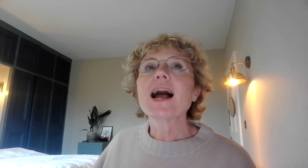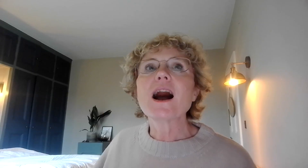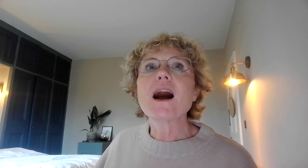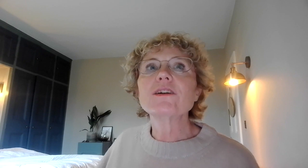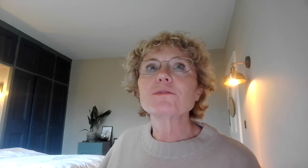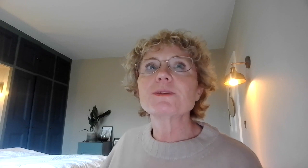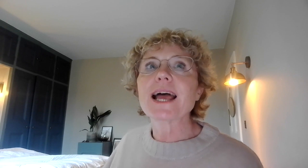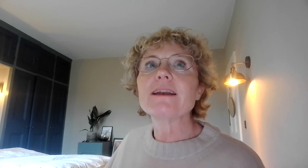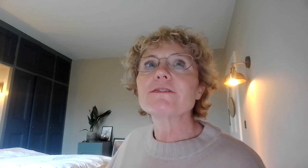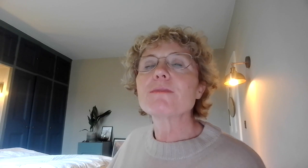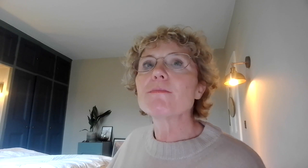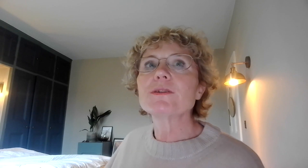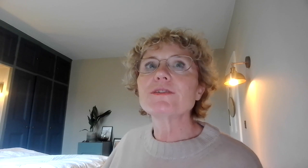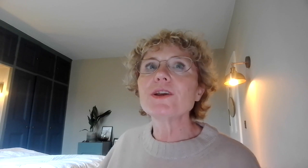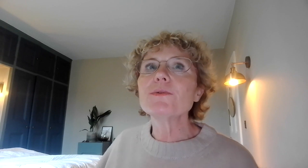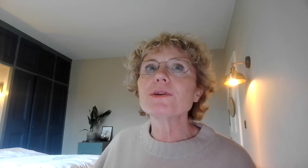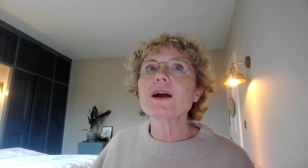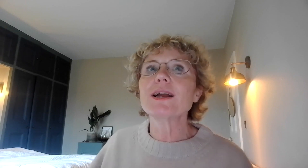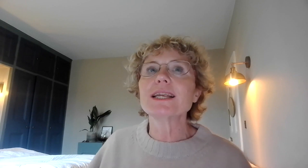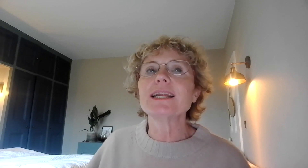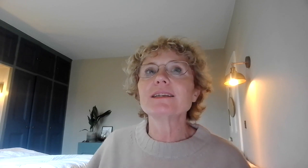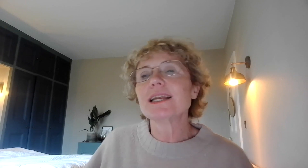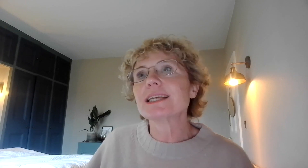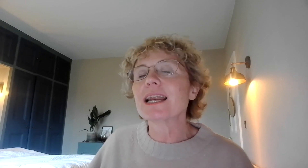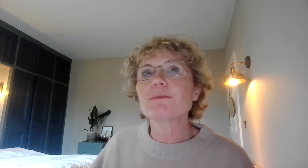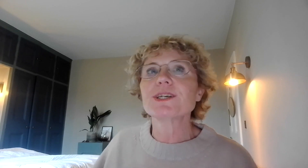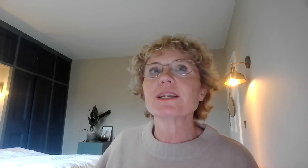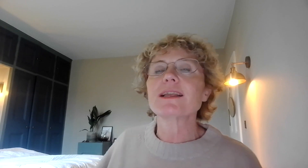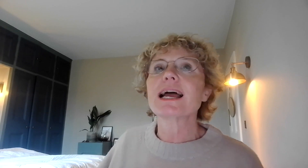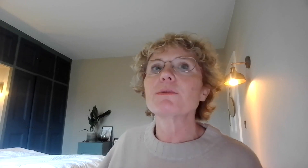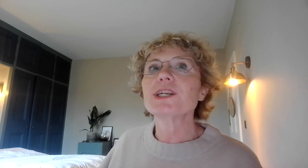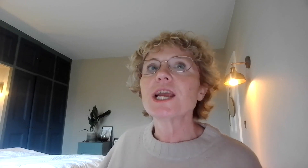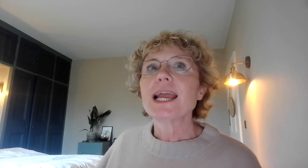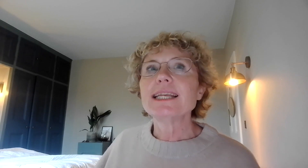Yeah, 100% — from my point of view, sign language is another language.